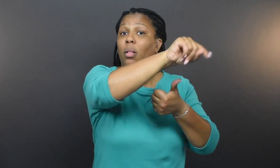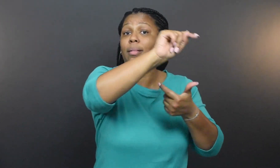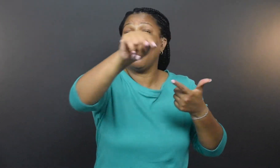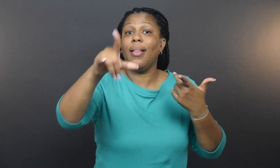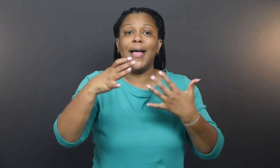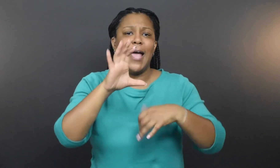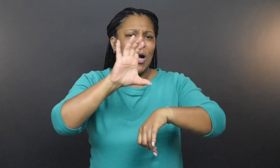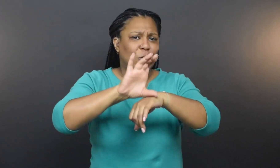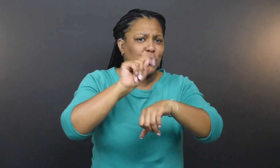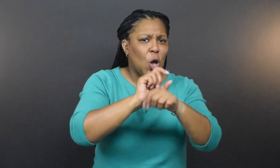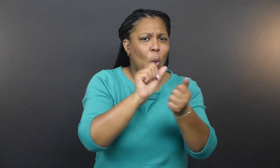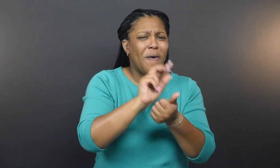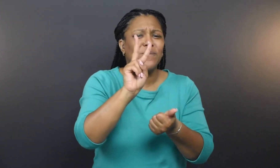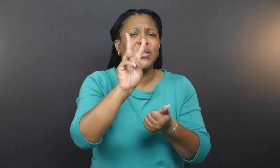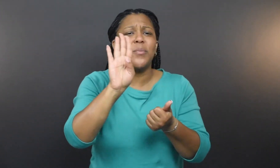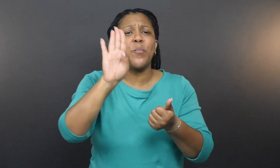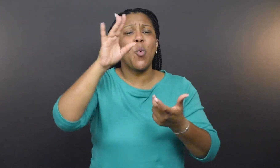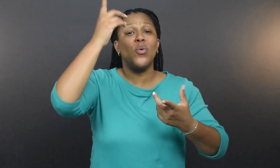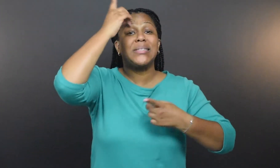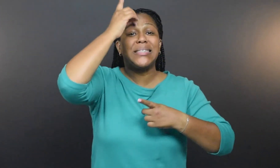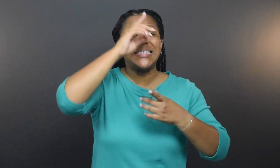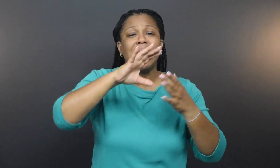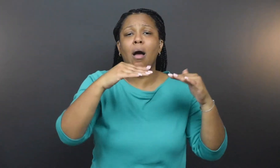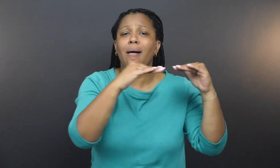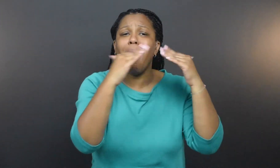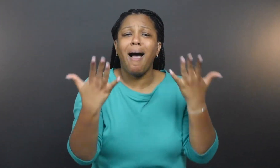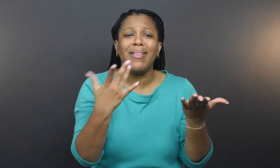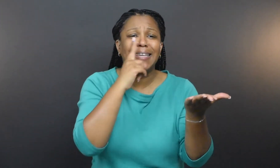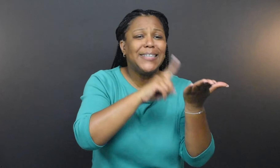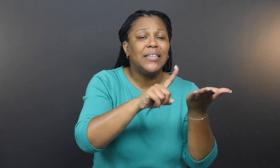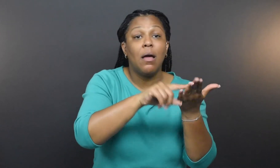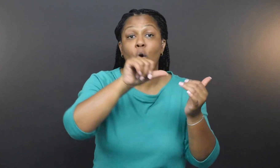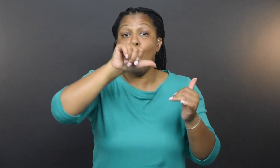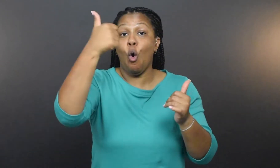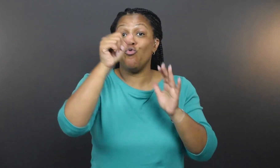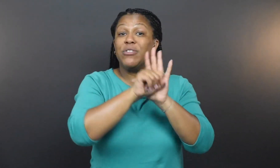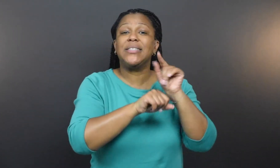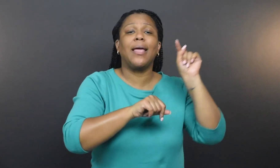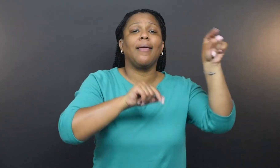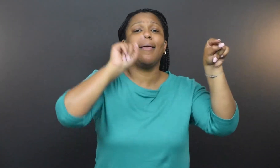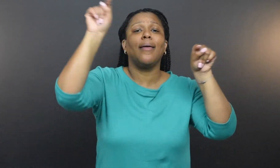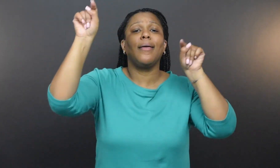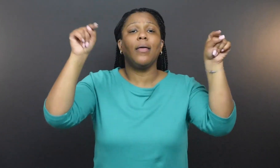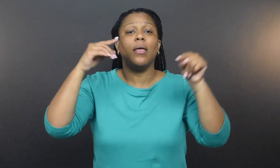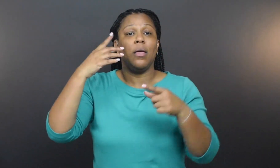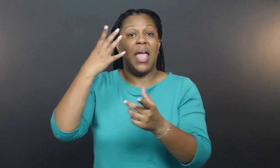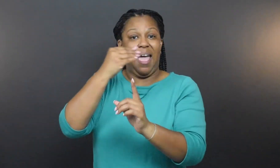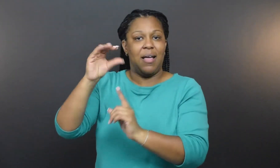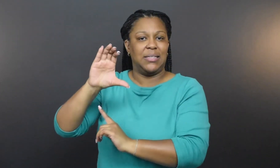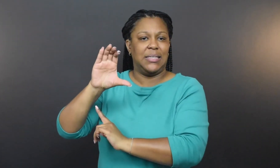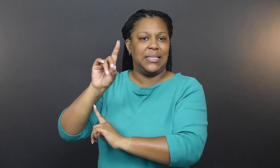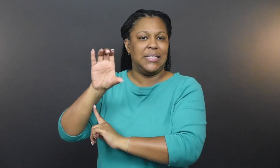colleagues from other states and the Centers for Disease Control and Prevention (CDC).